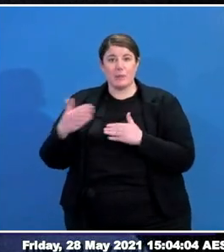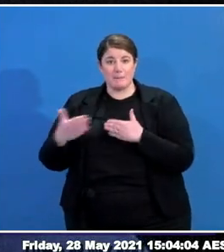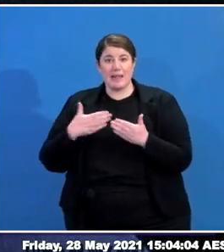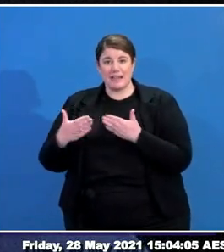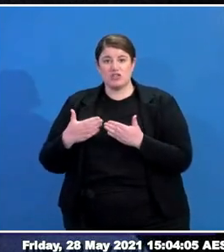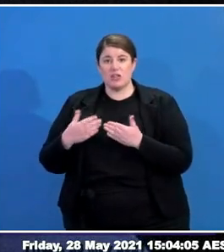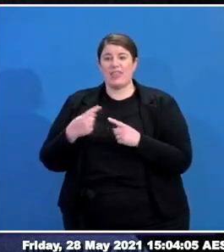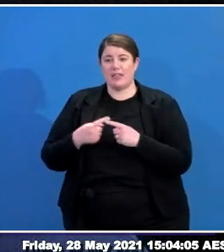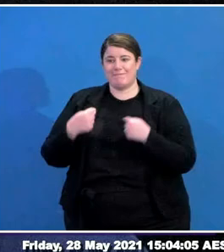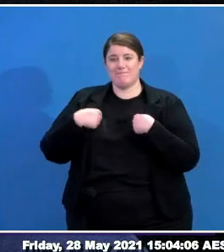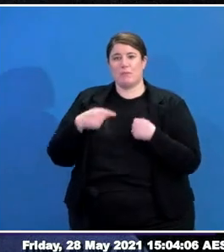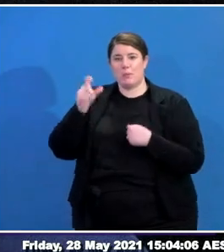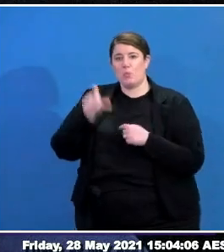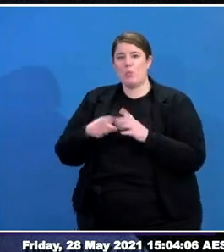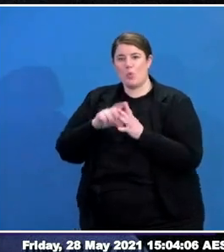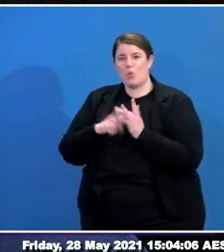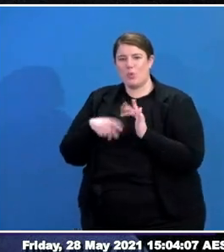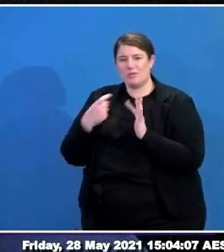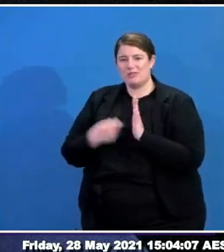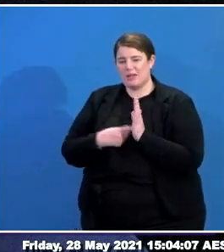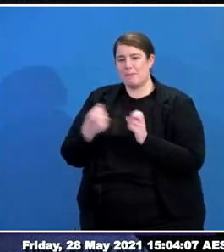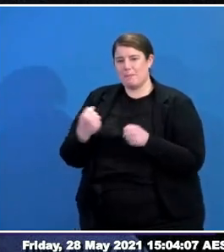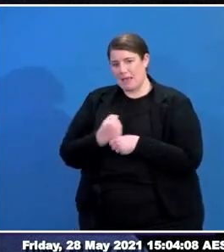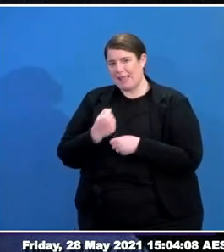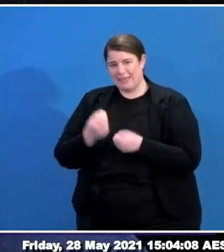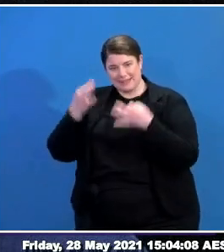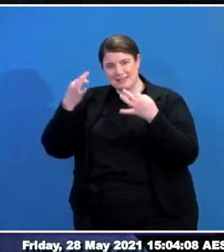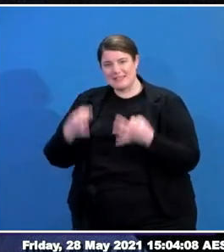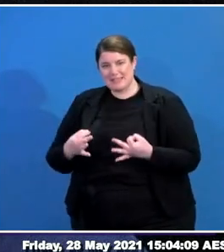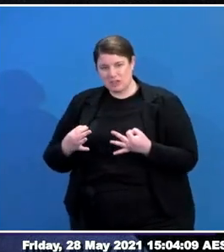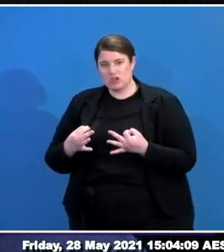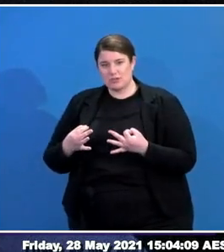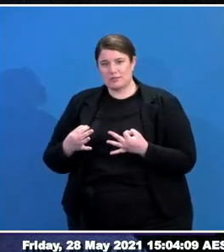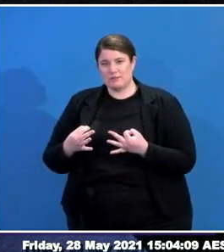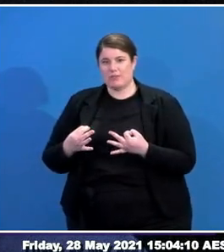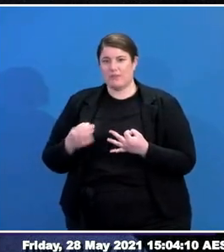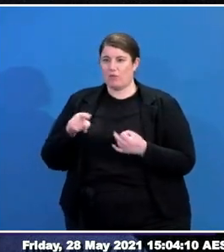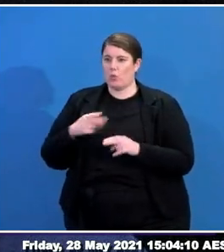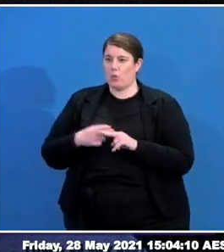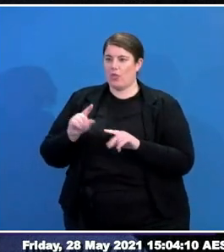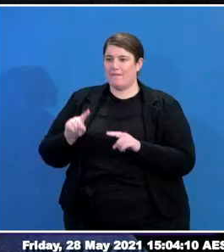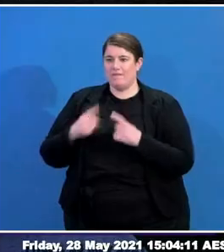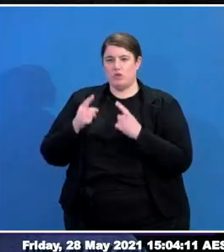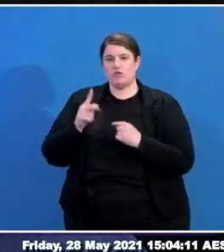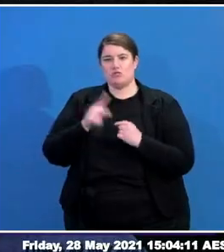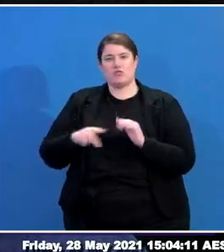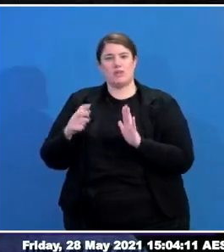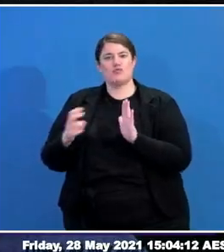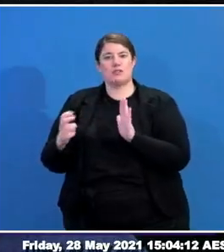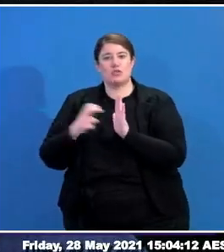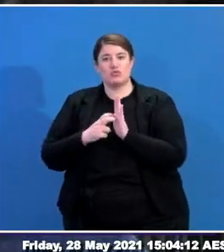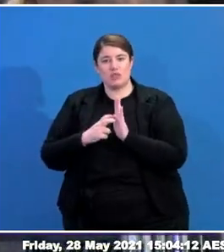decision for this, in a sense, first re-registration audit for Sunnyfield.